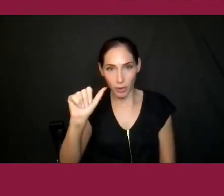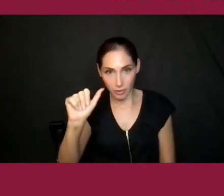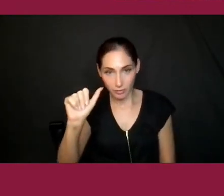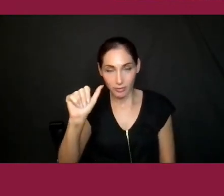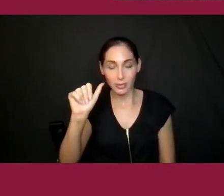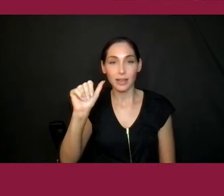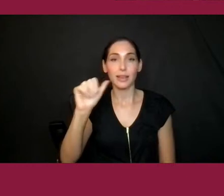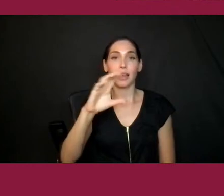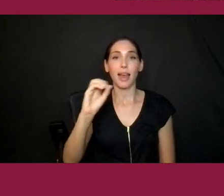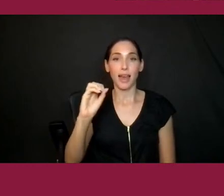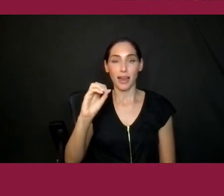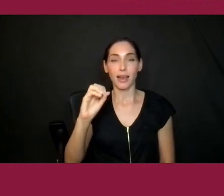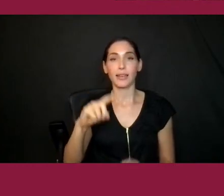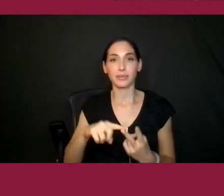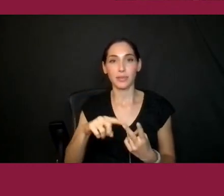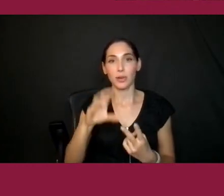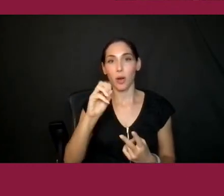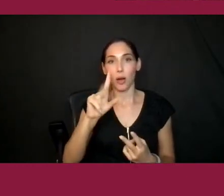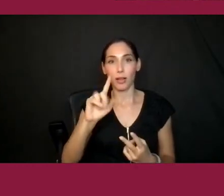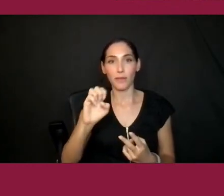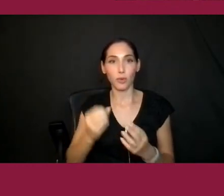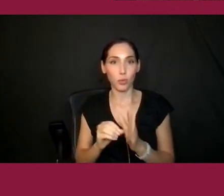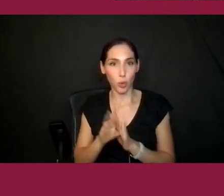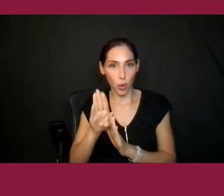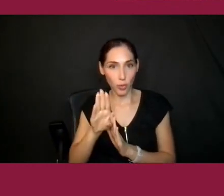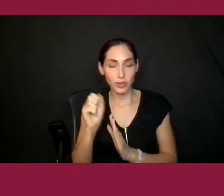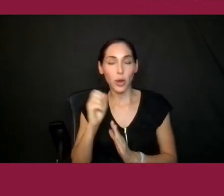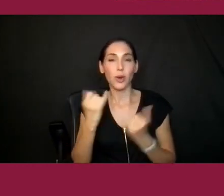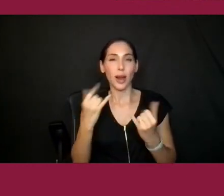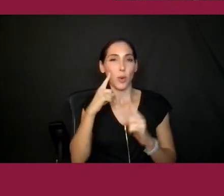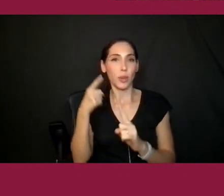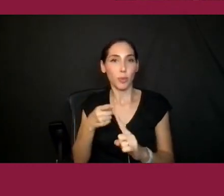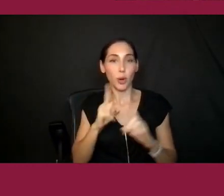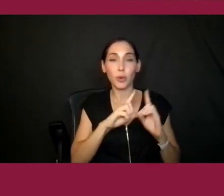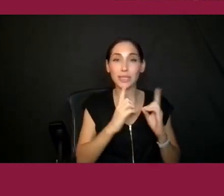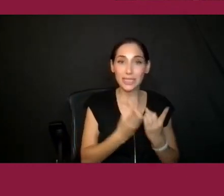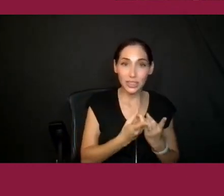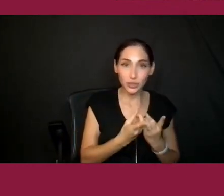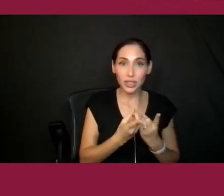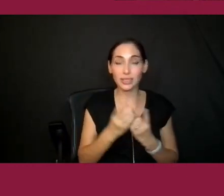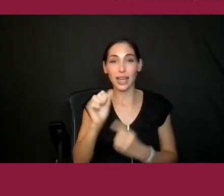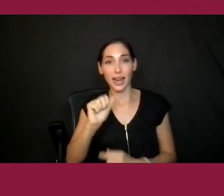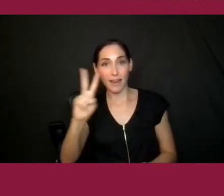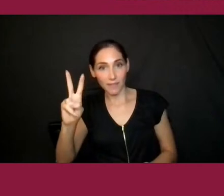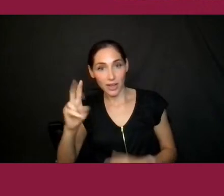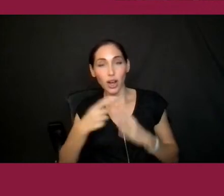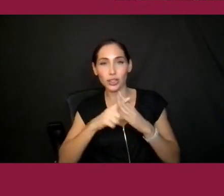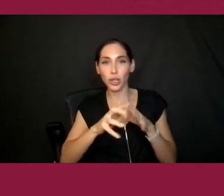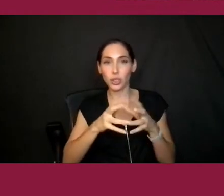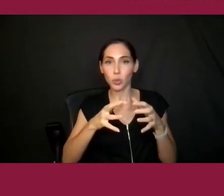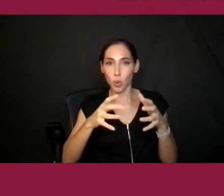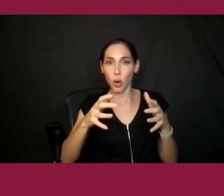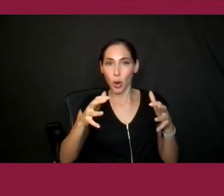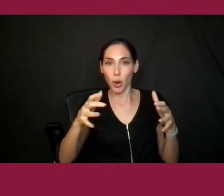growth. We're getting to a point where districts, including Antelope Valley, are starting to grow to the point where they, there